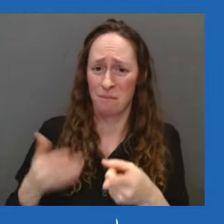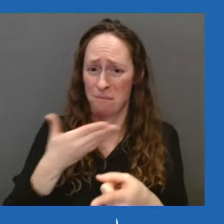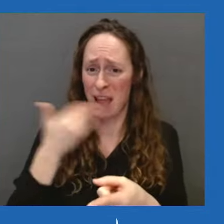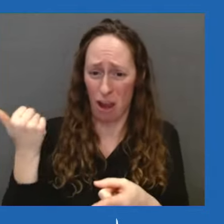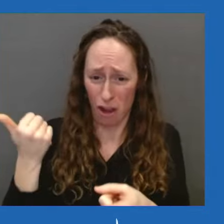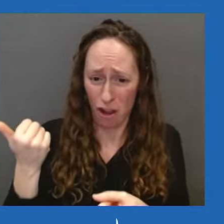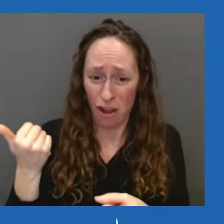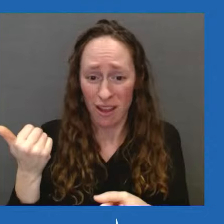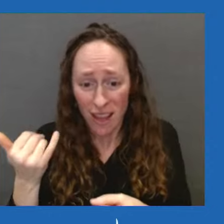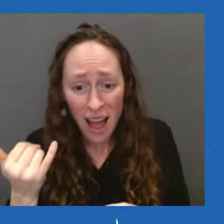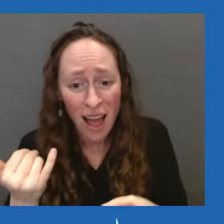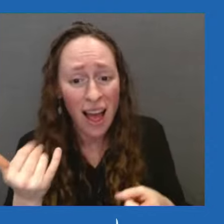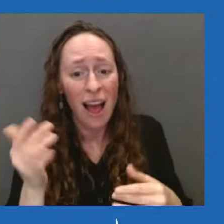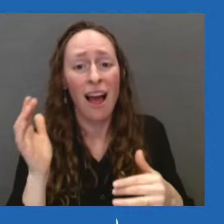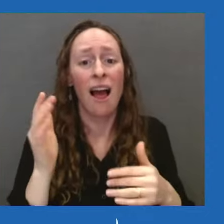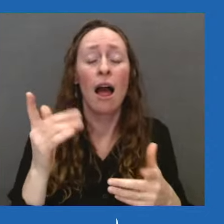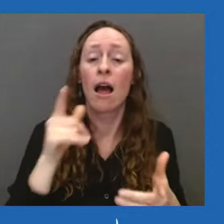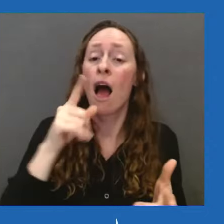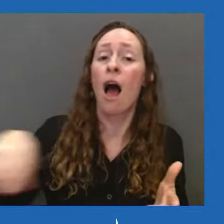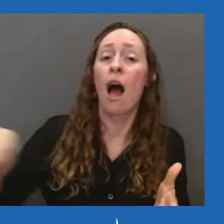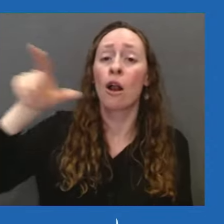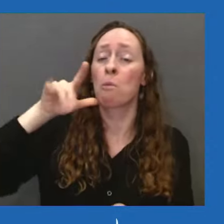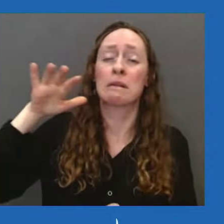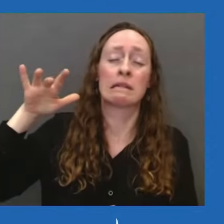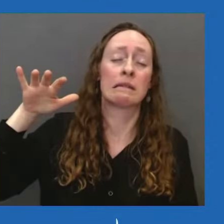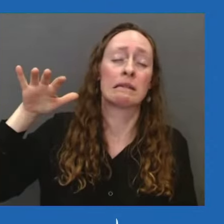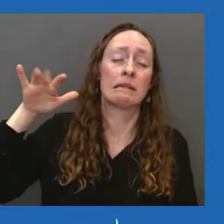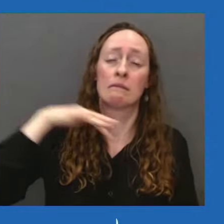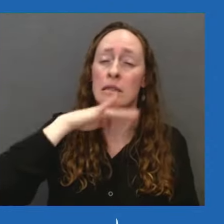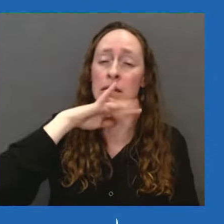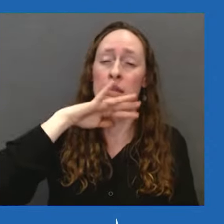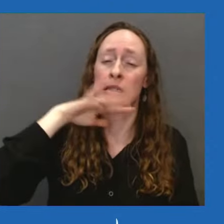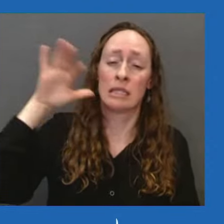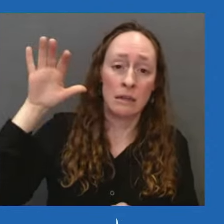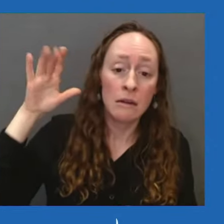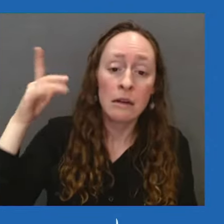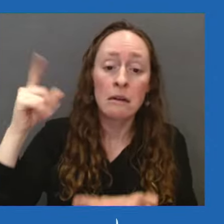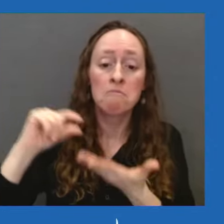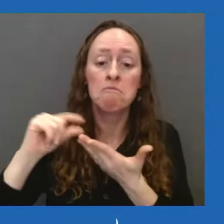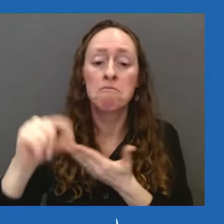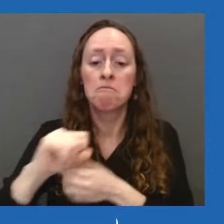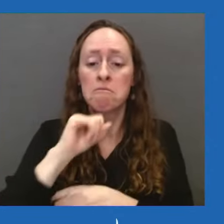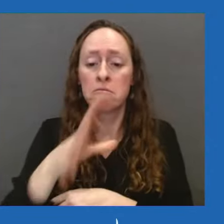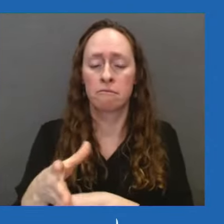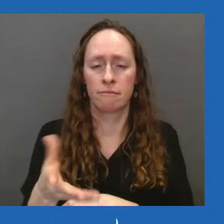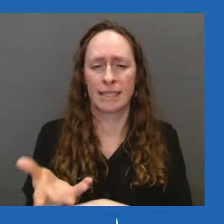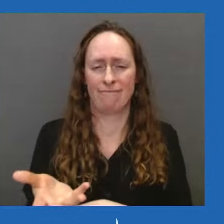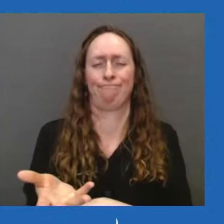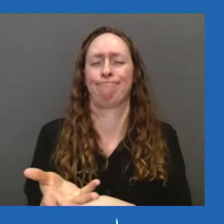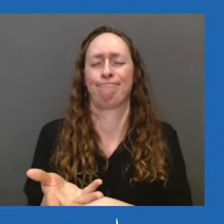Let me close with this. My plan is based on the belief that every American willing to work hard --